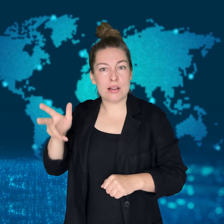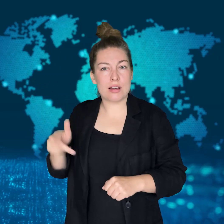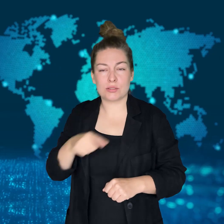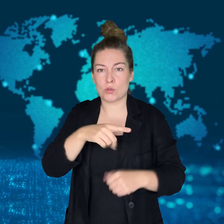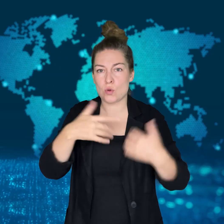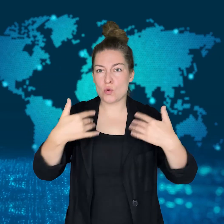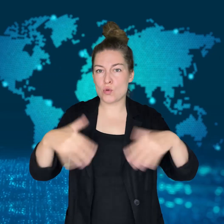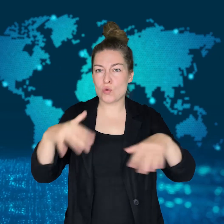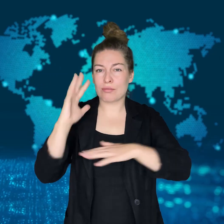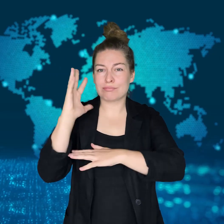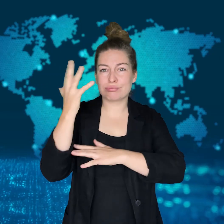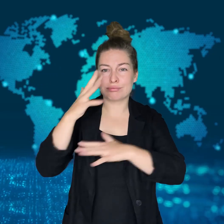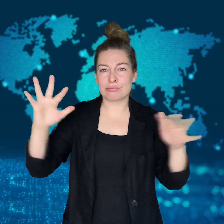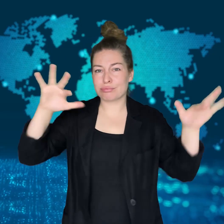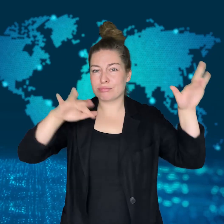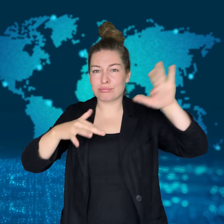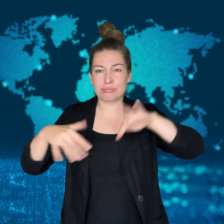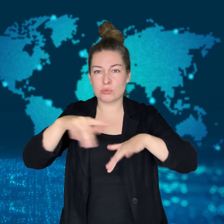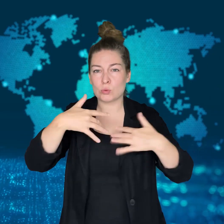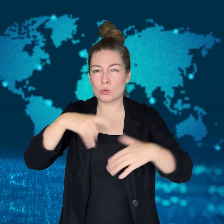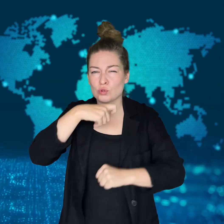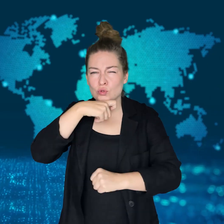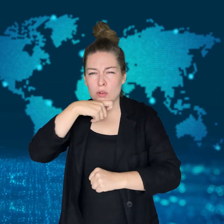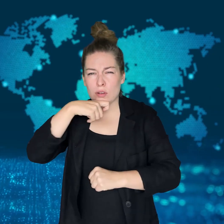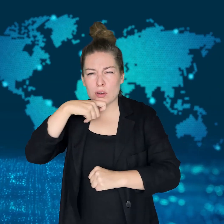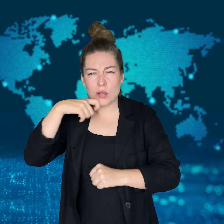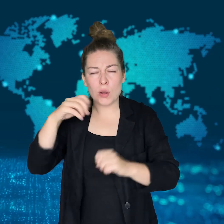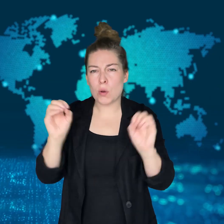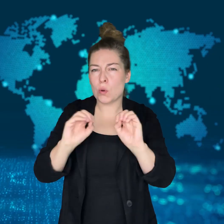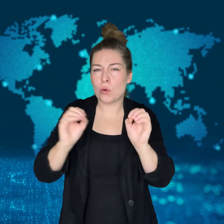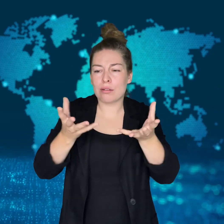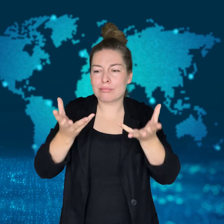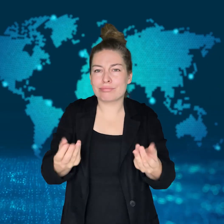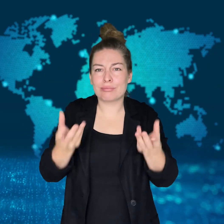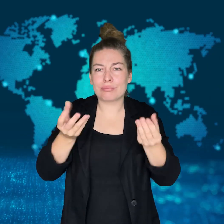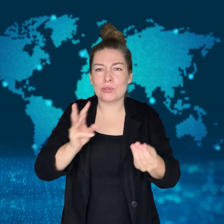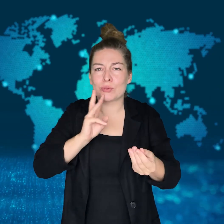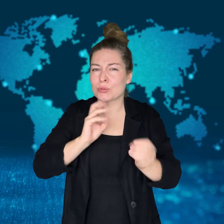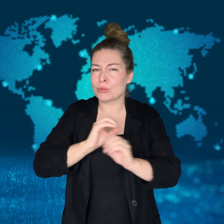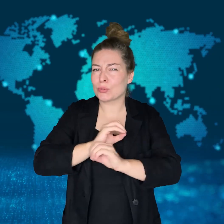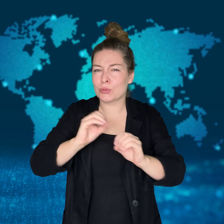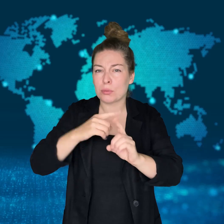Disease and sewage contamination are being considered as well.